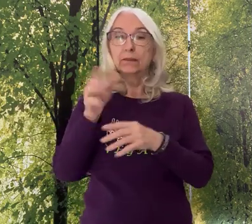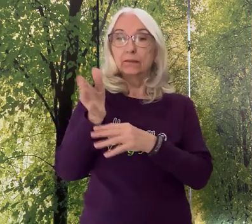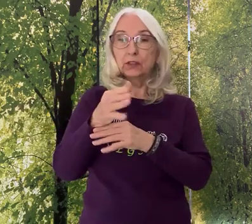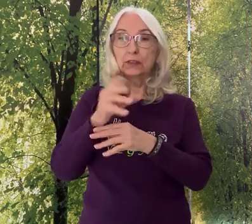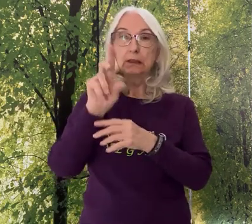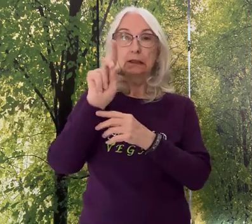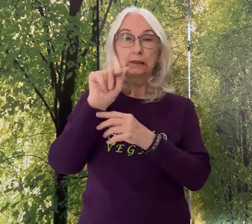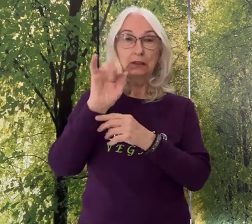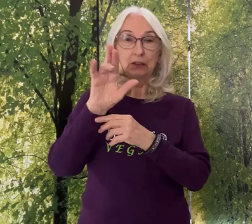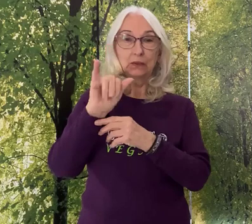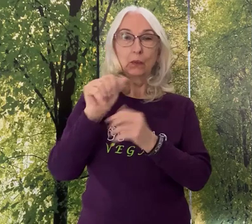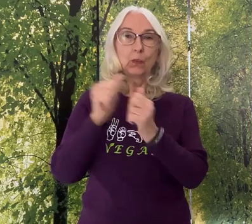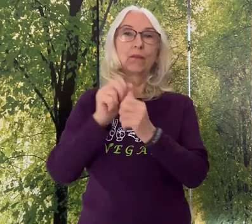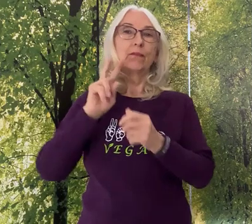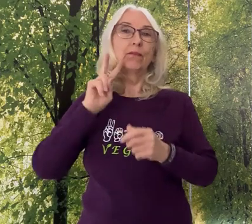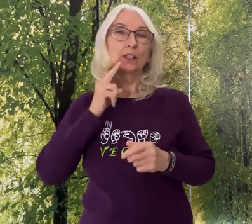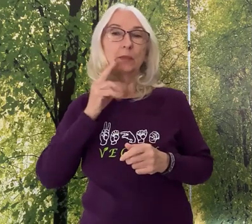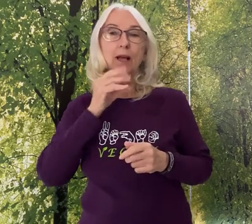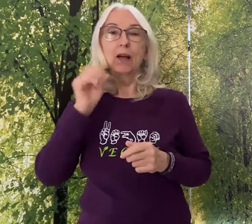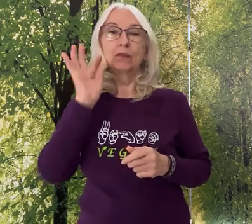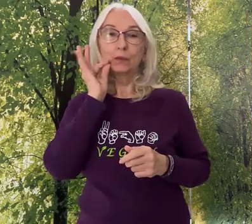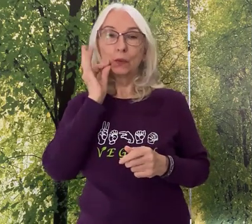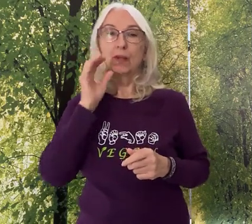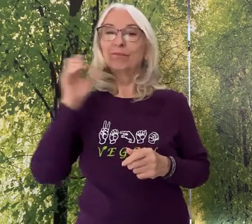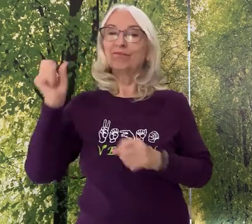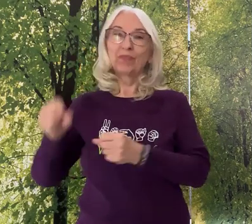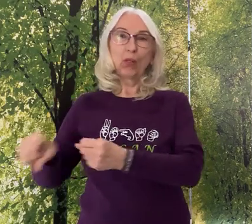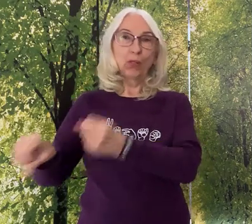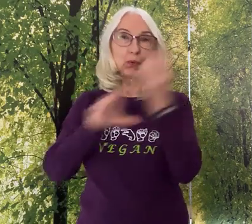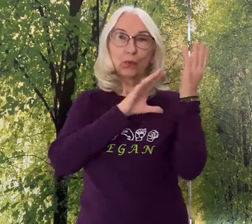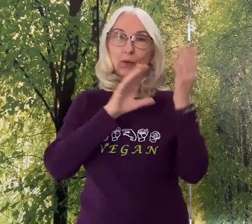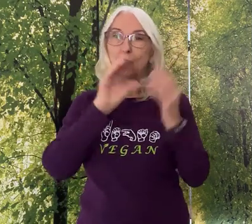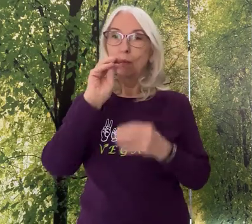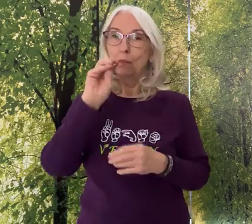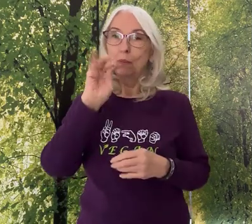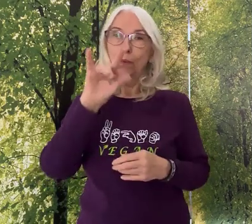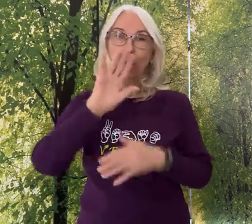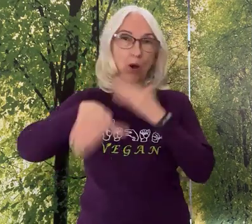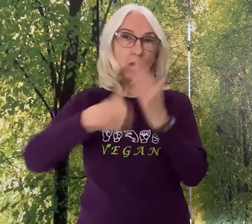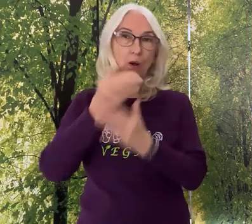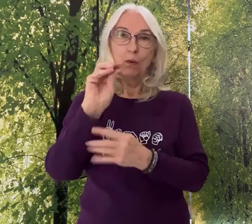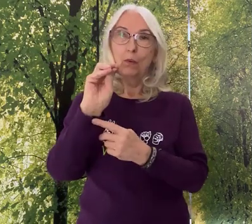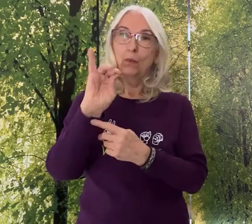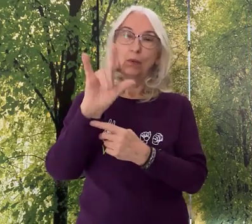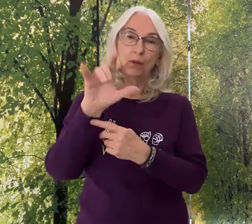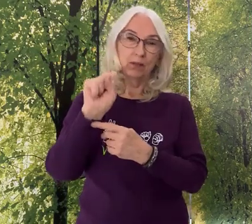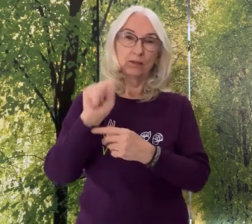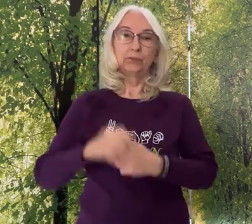fish, and dairy with vegetables and fruit and throw out all the oils.